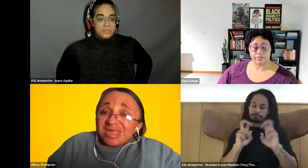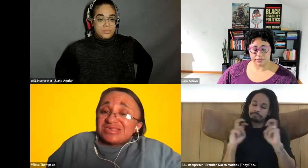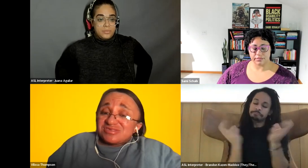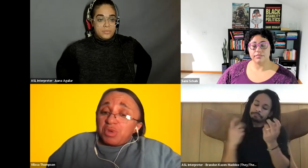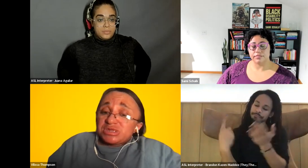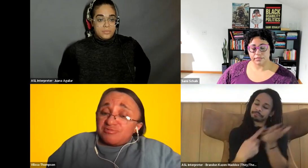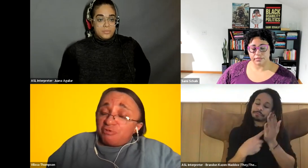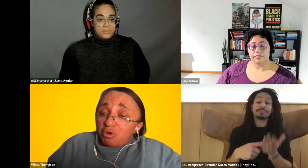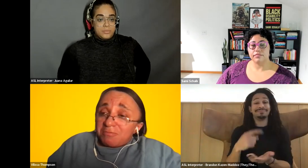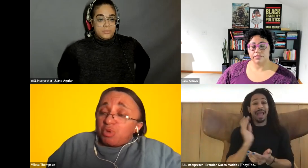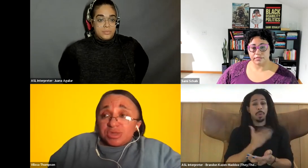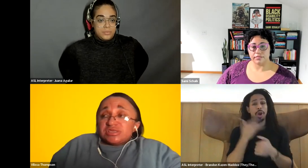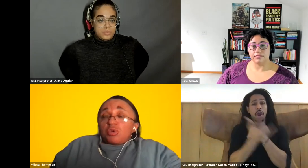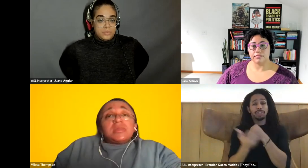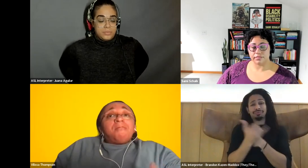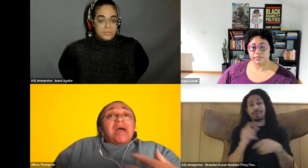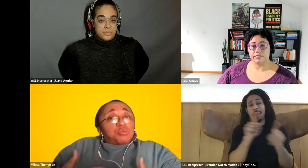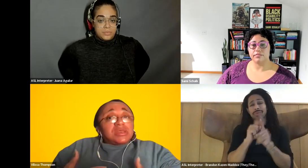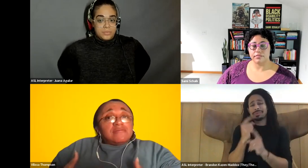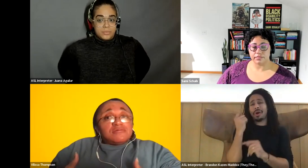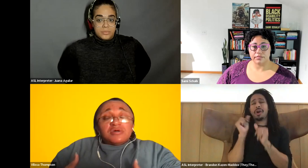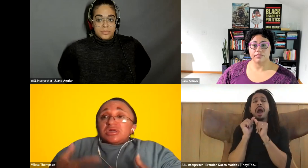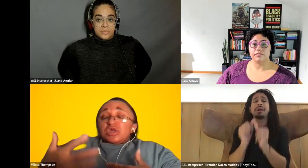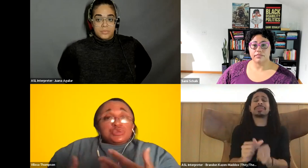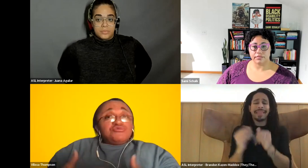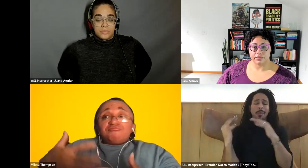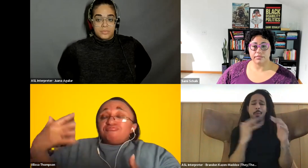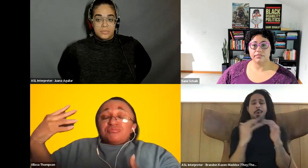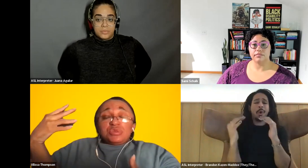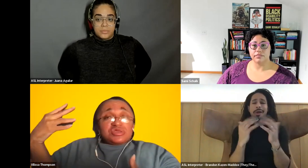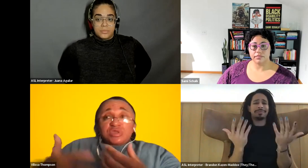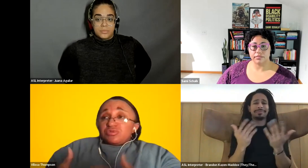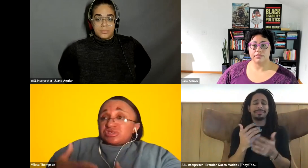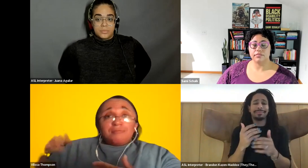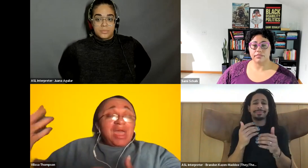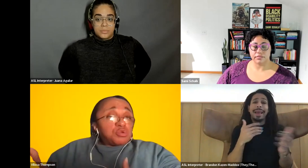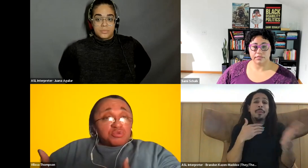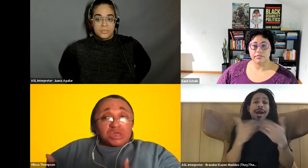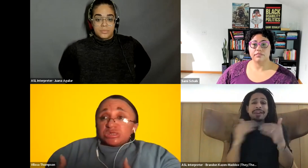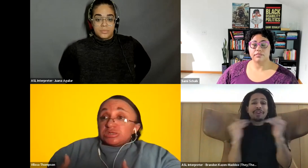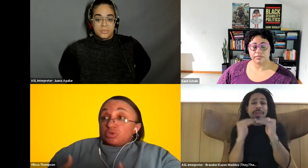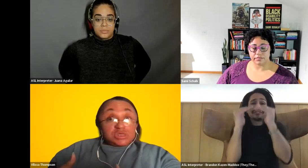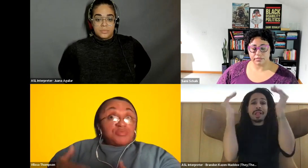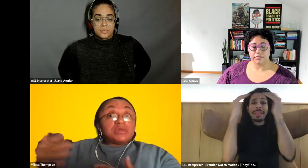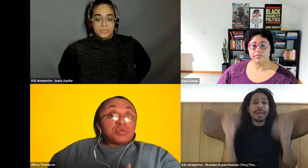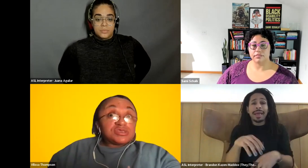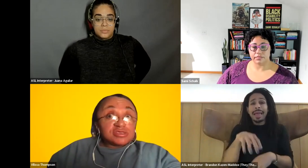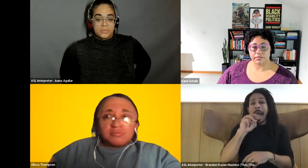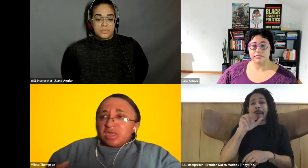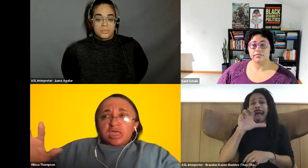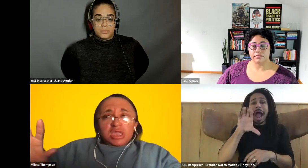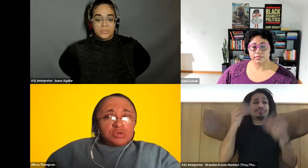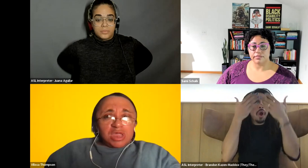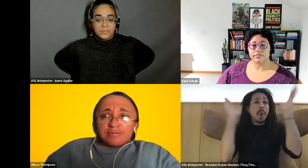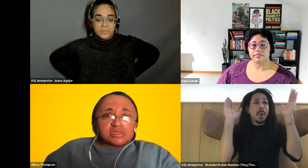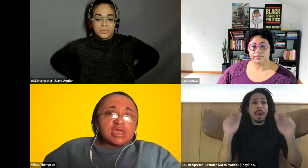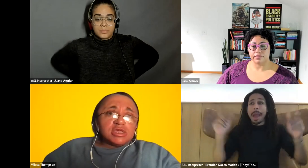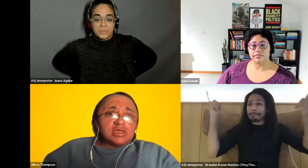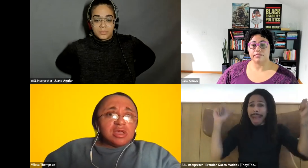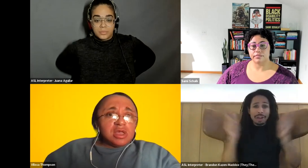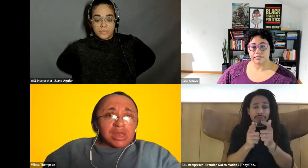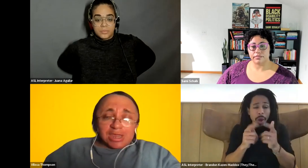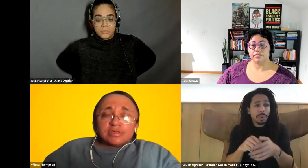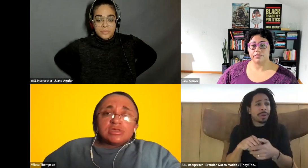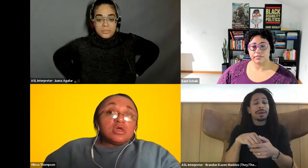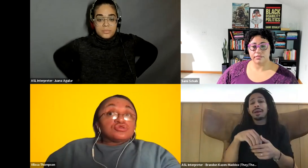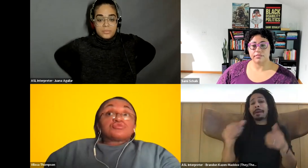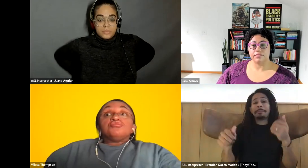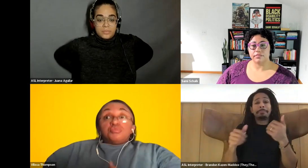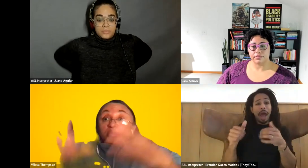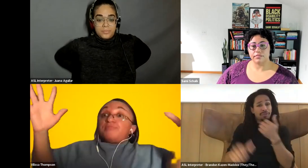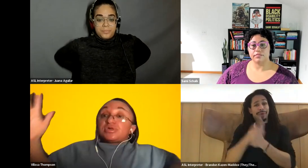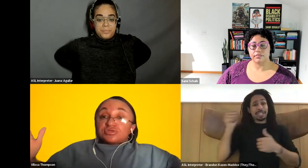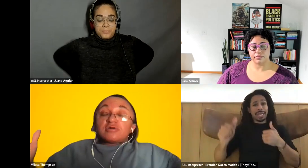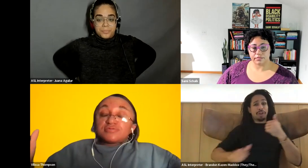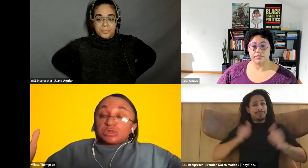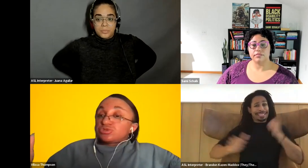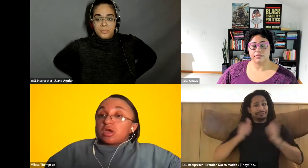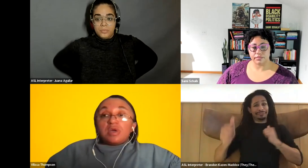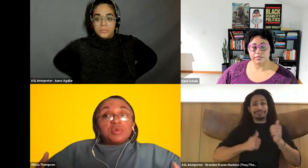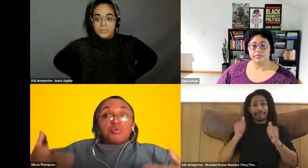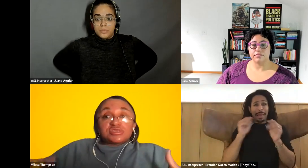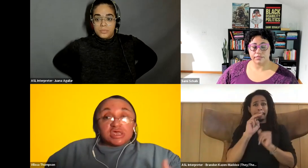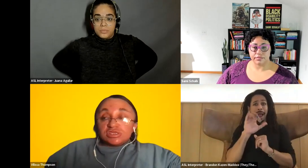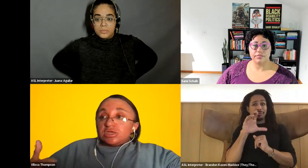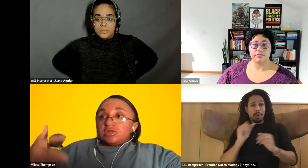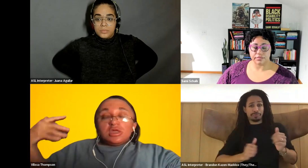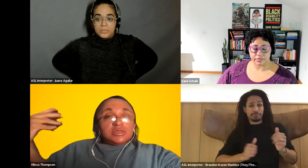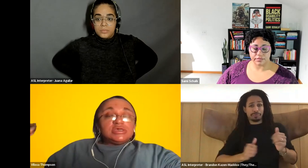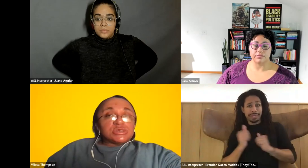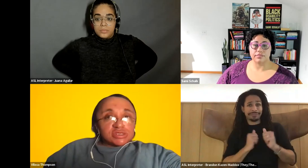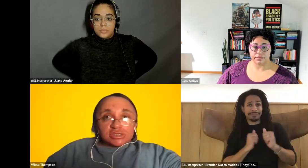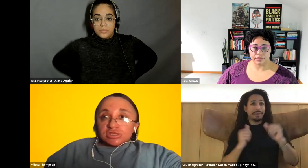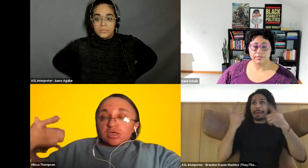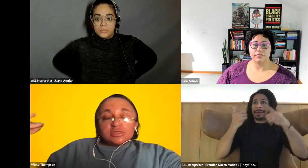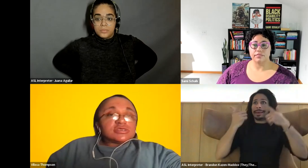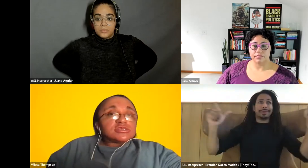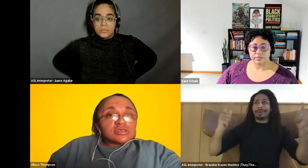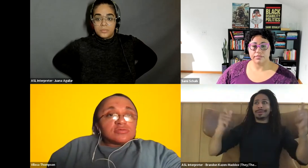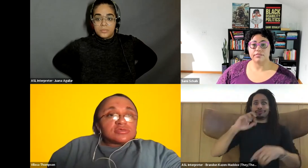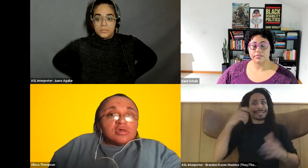Vilissa Thompson: in some way, shape or form, whether it's on the micro level, and you've either experiencing microaggressions or just like your racism and your everyday living to the big stuff that you was talking about with protesting the injustices of these systems.